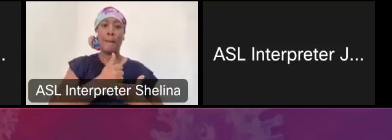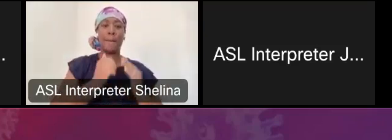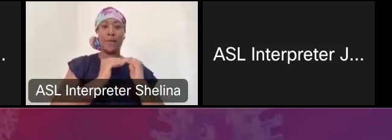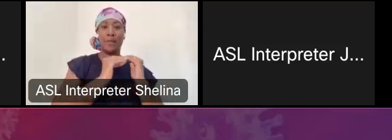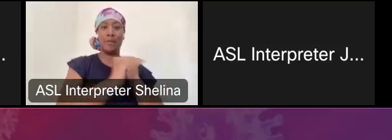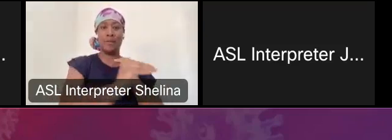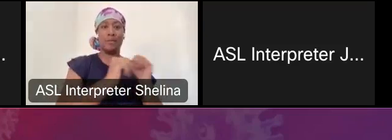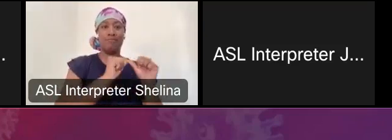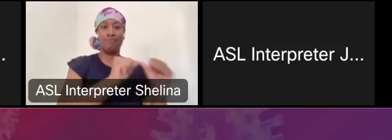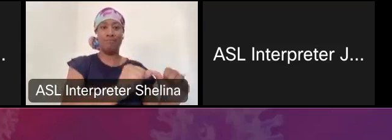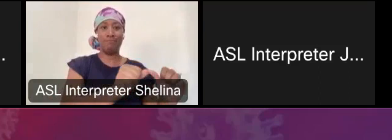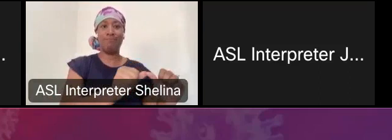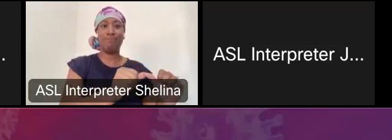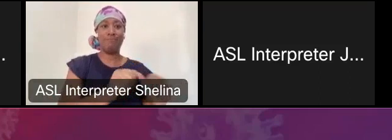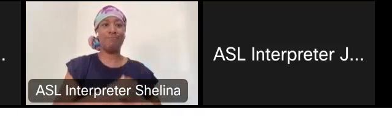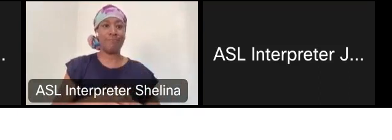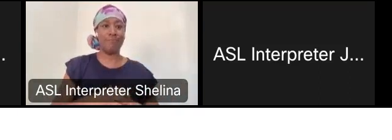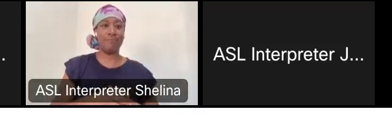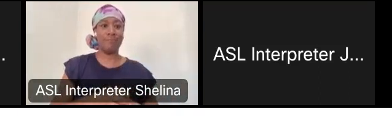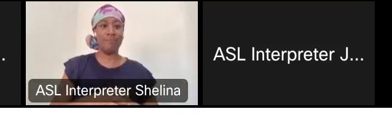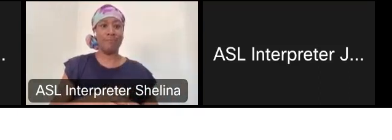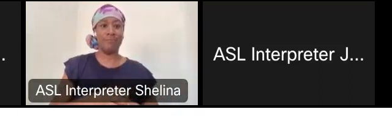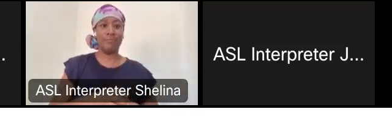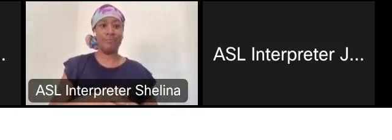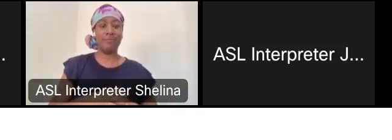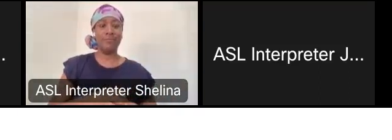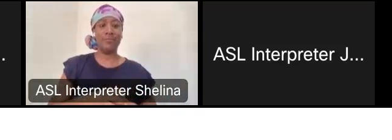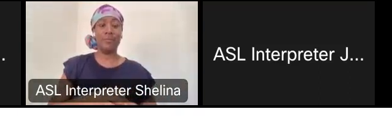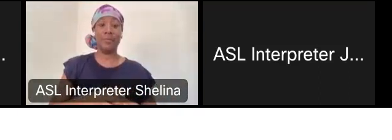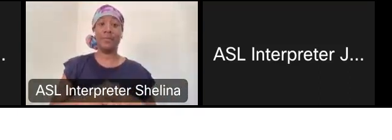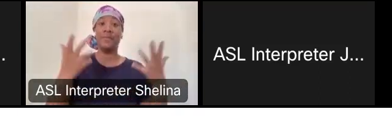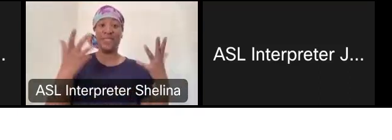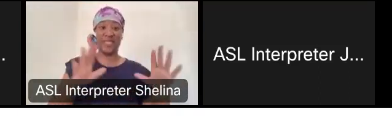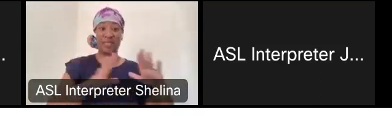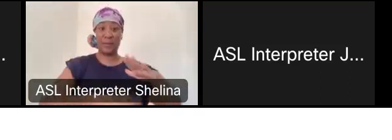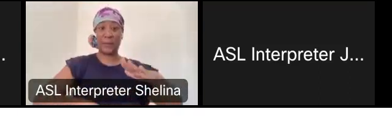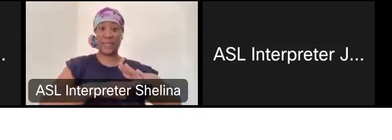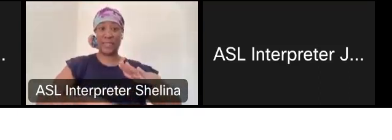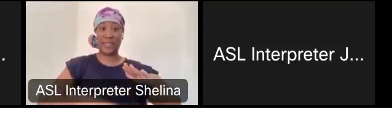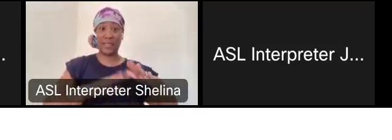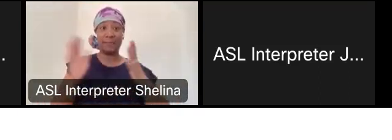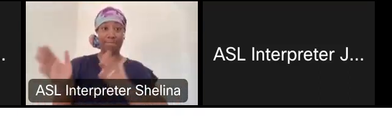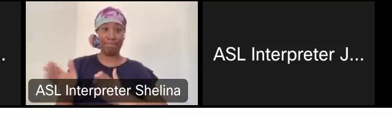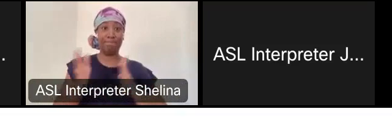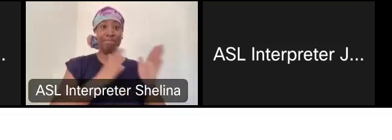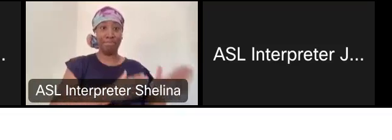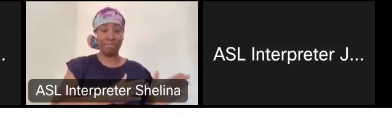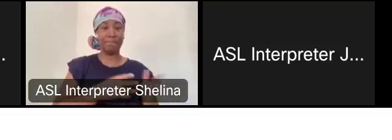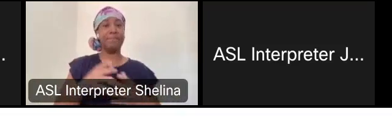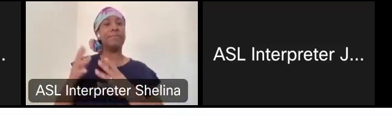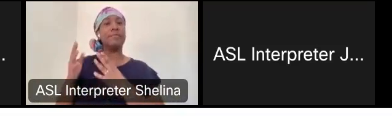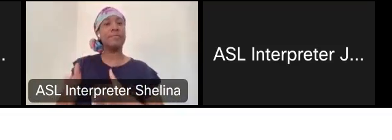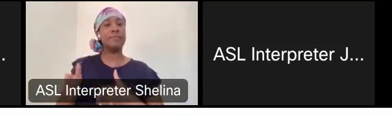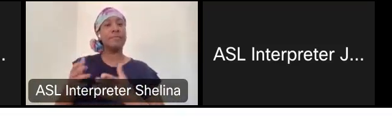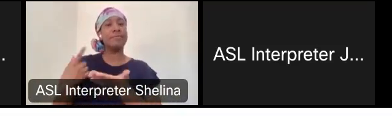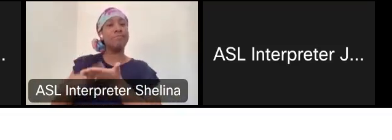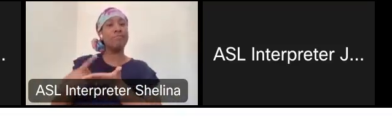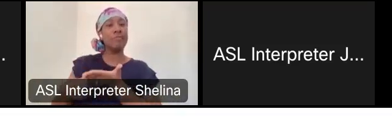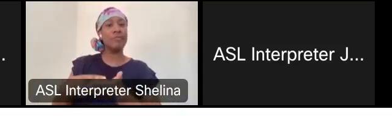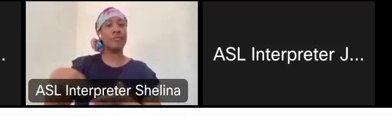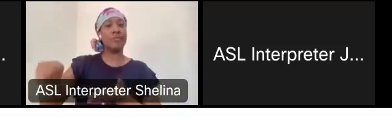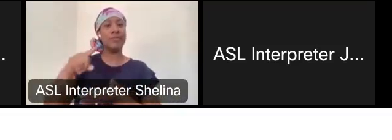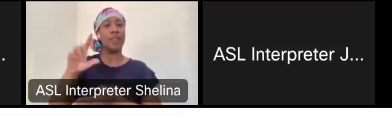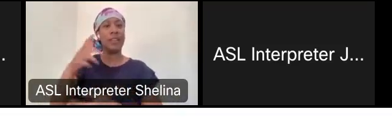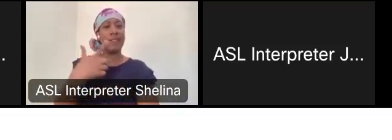Next now that we've covered the basics, let's talk about the safety of covered 19 vaccines and how well, they work.